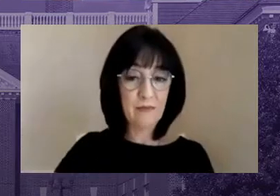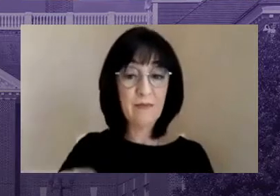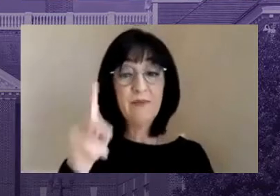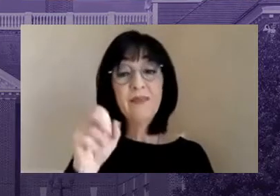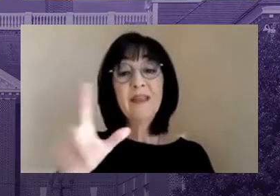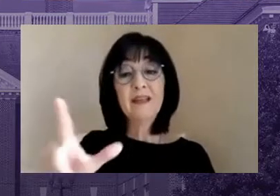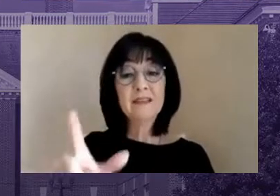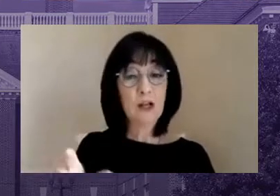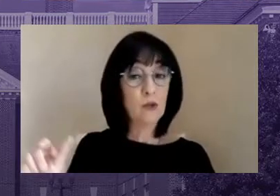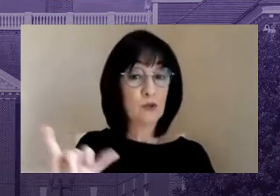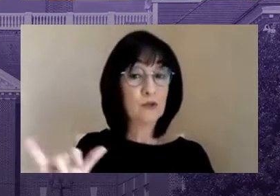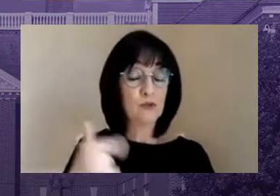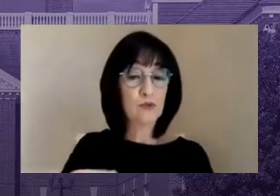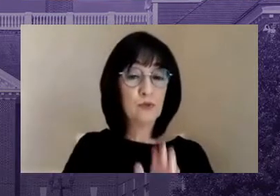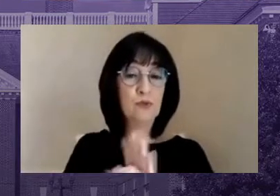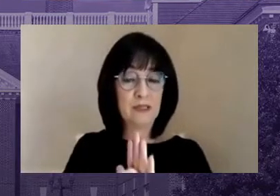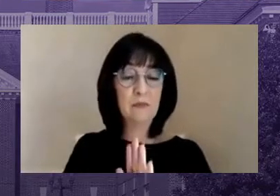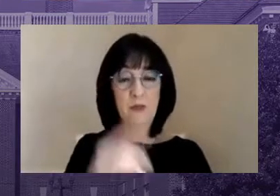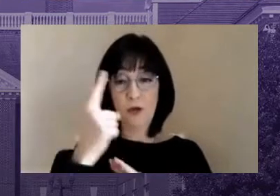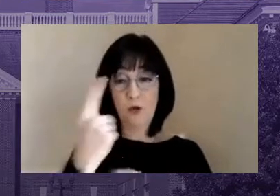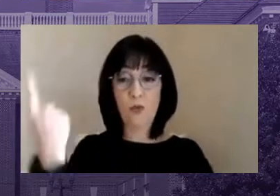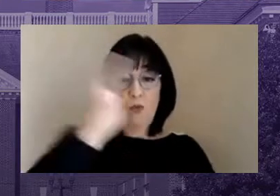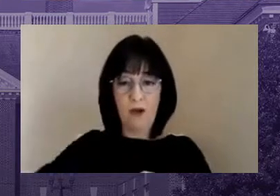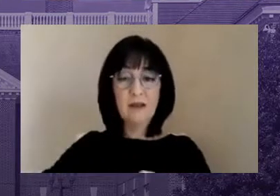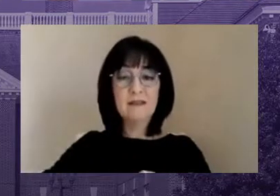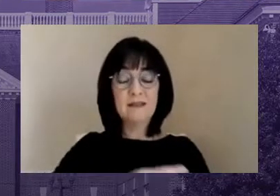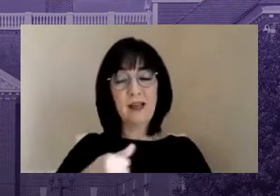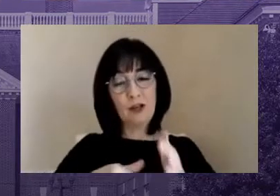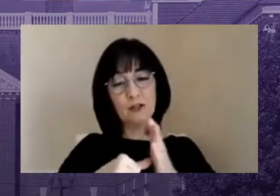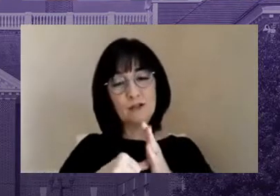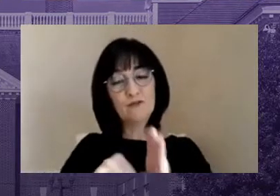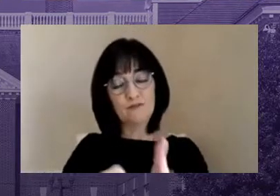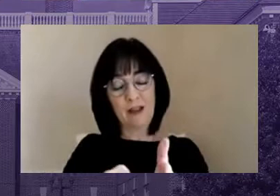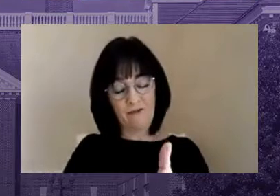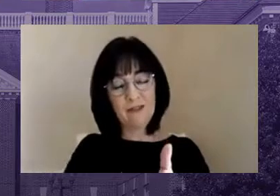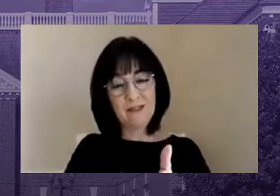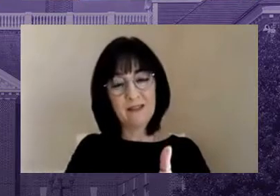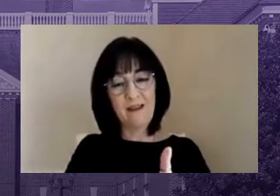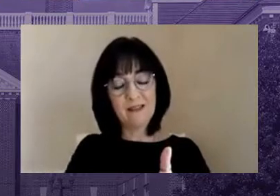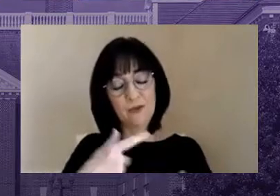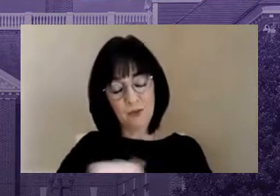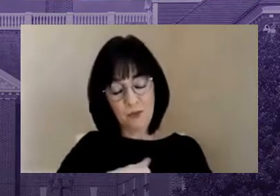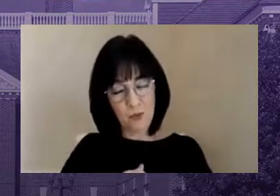day to highlight our military connected students and hopefully we ware purple. In the past as the